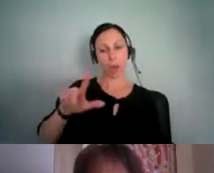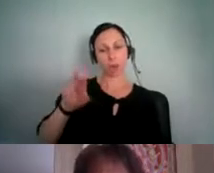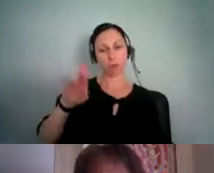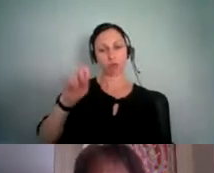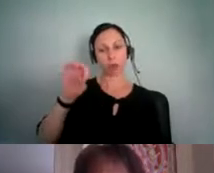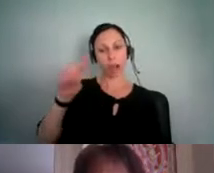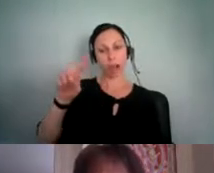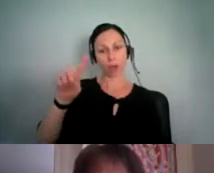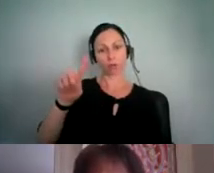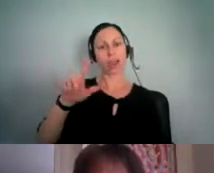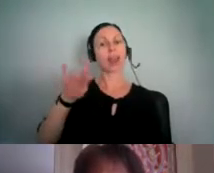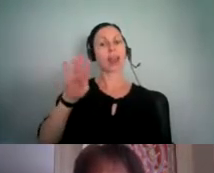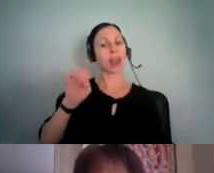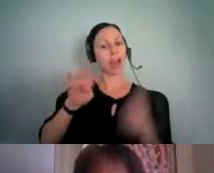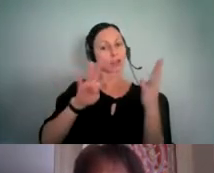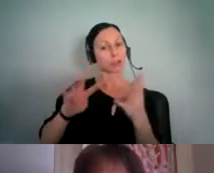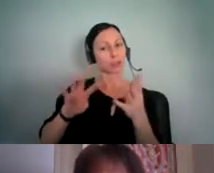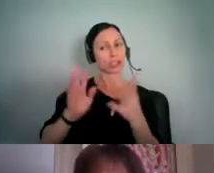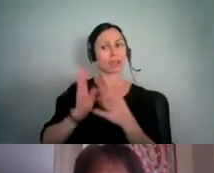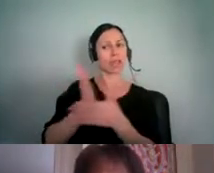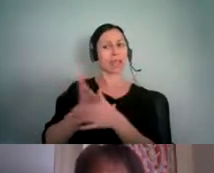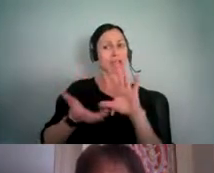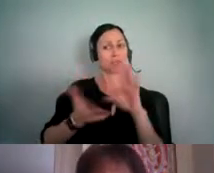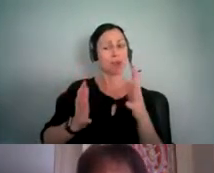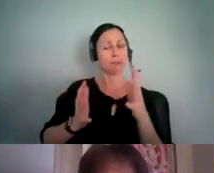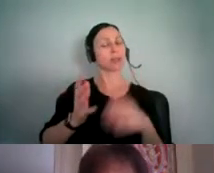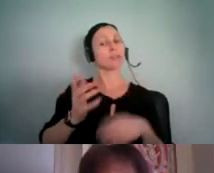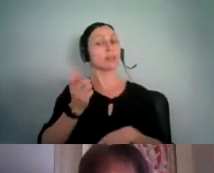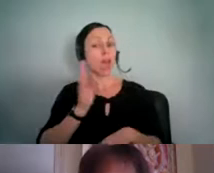but it will be archived info on the HowlRound site.